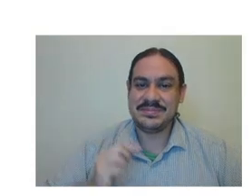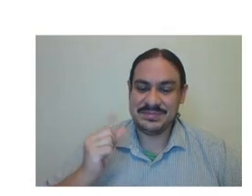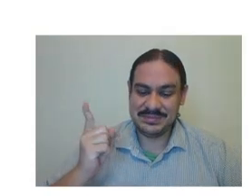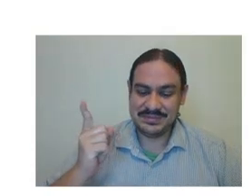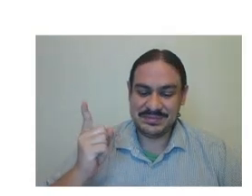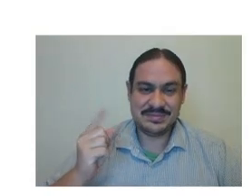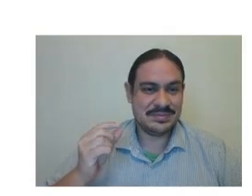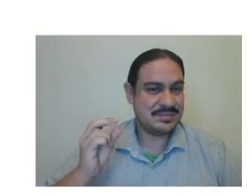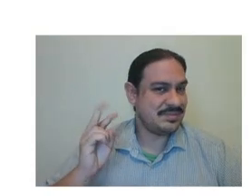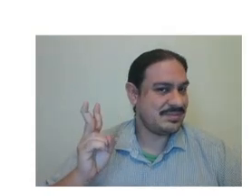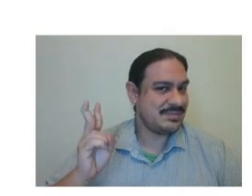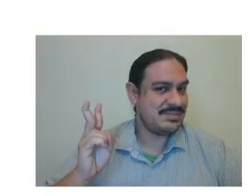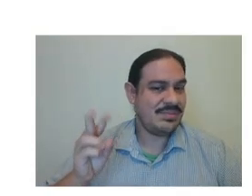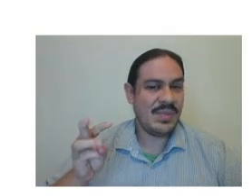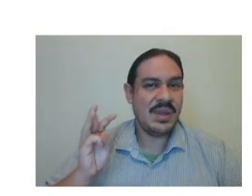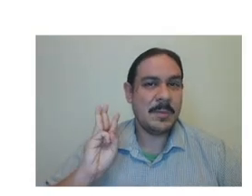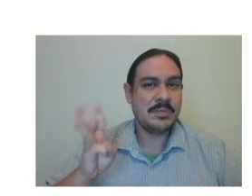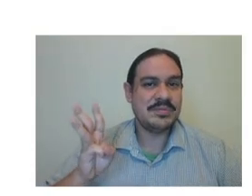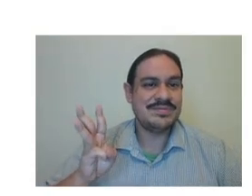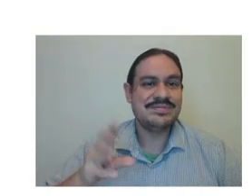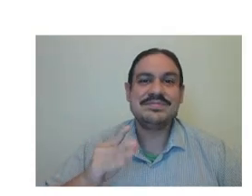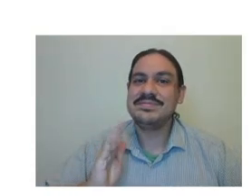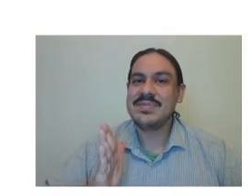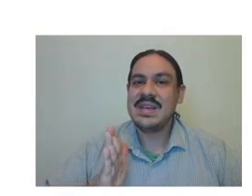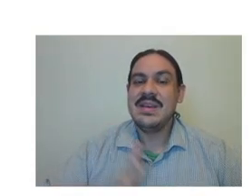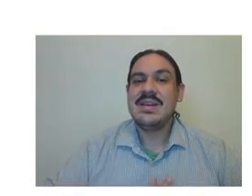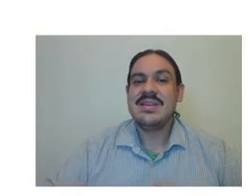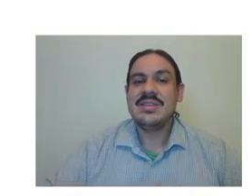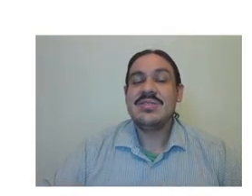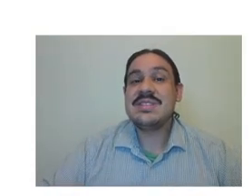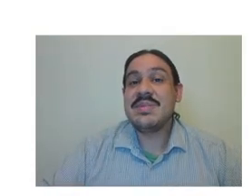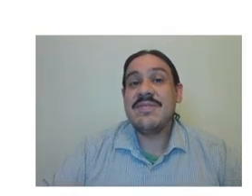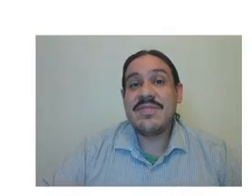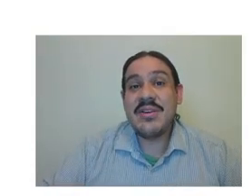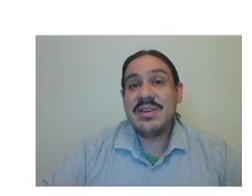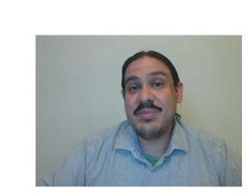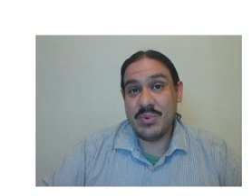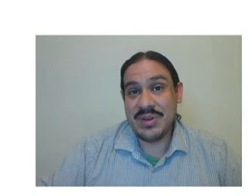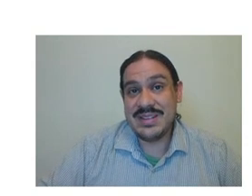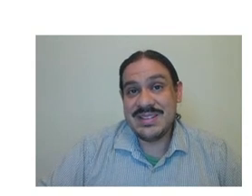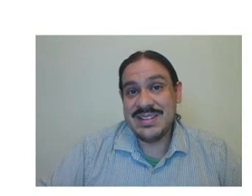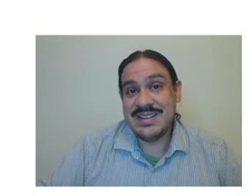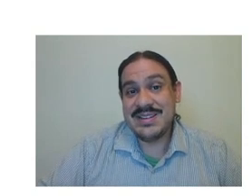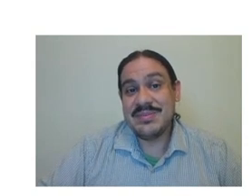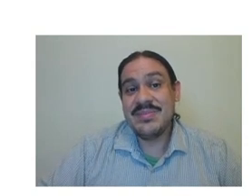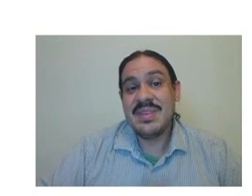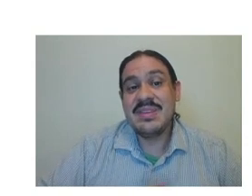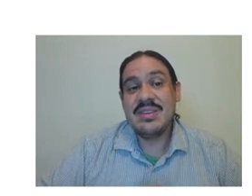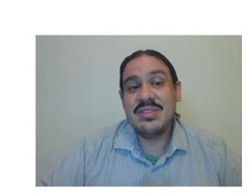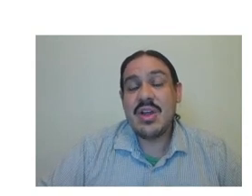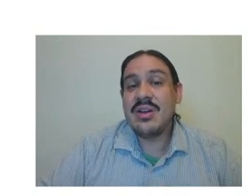finger spelling systems are the same every sign language has a different